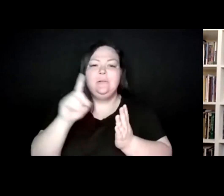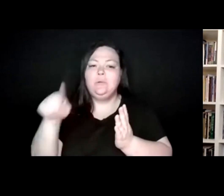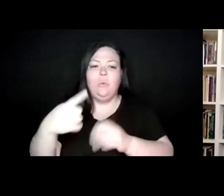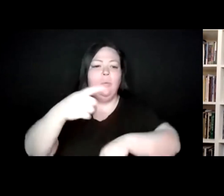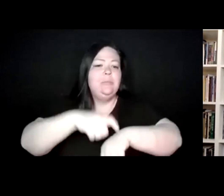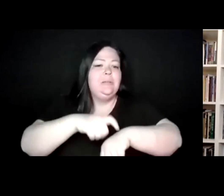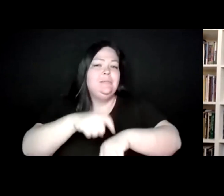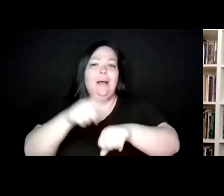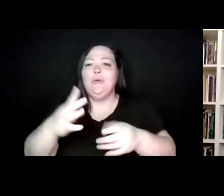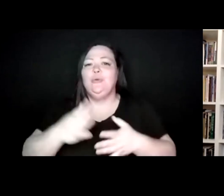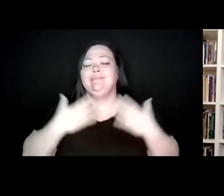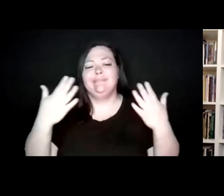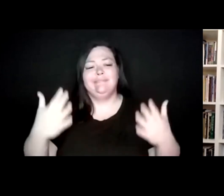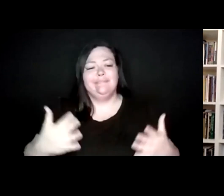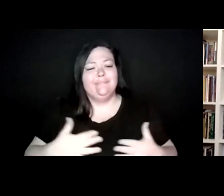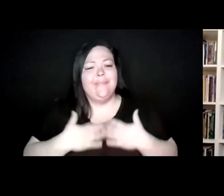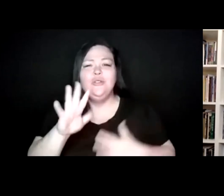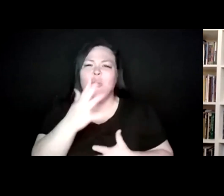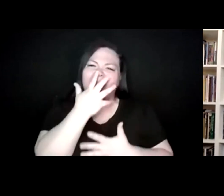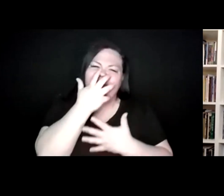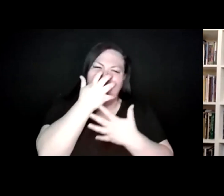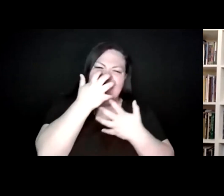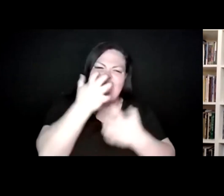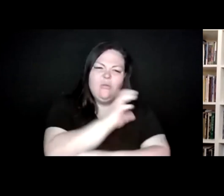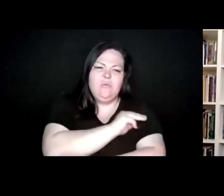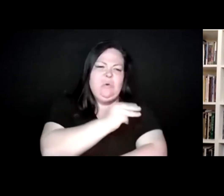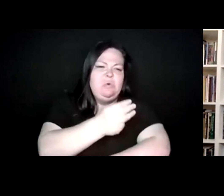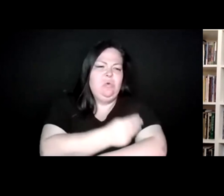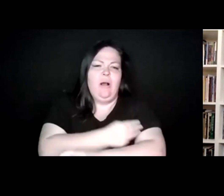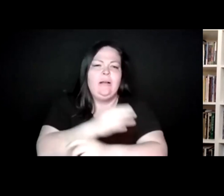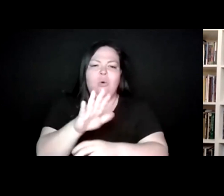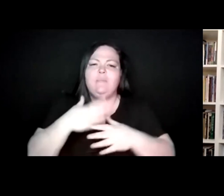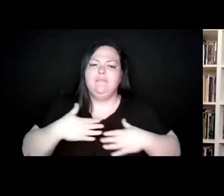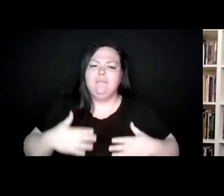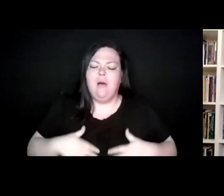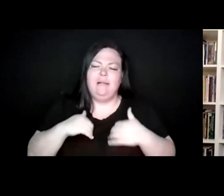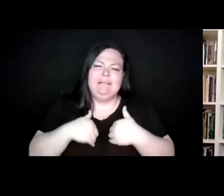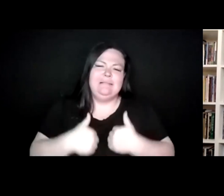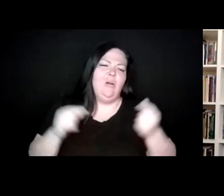you wore joy. Your anger muscular/ in your small tired body that always hurt.//